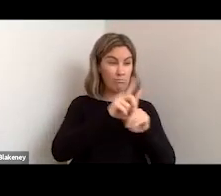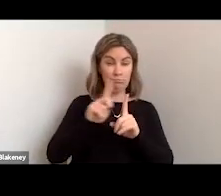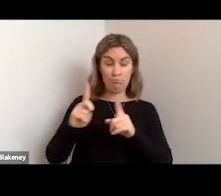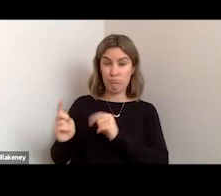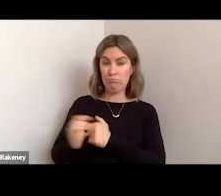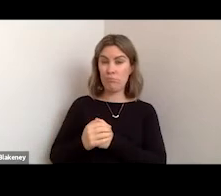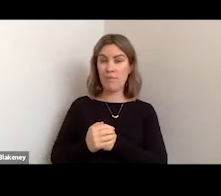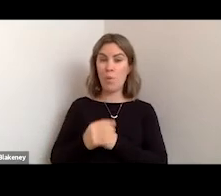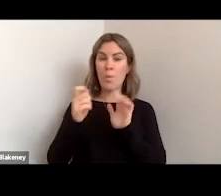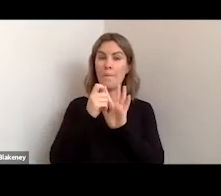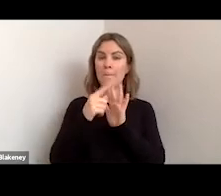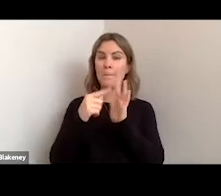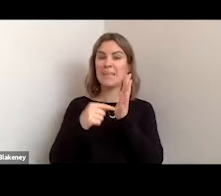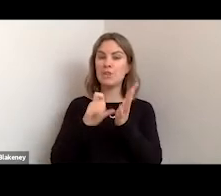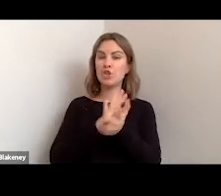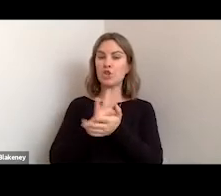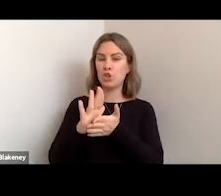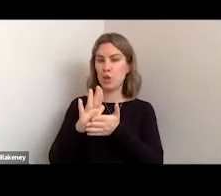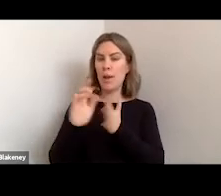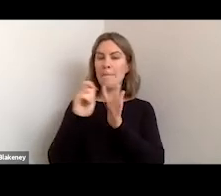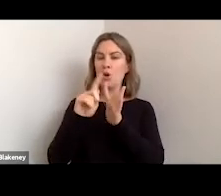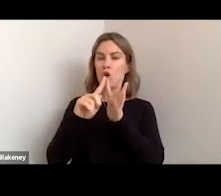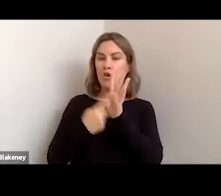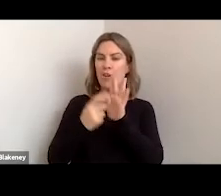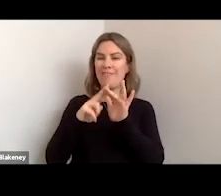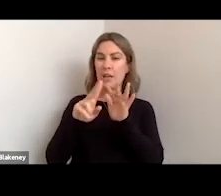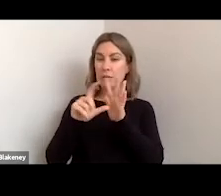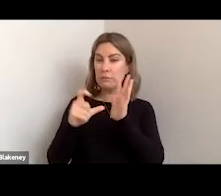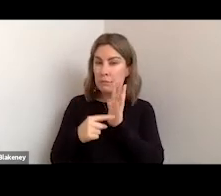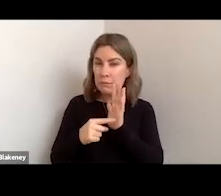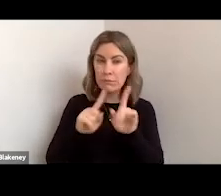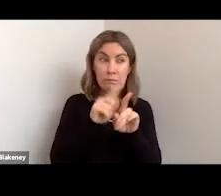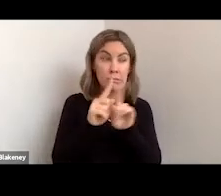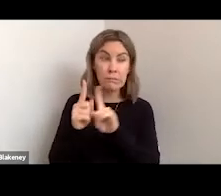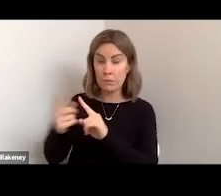and those speedy movies.